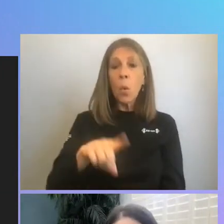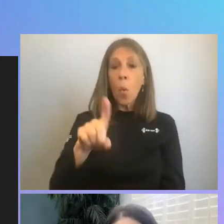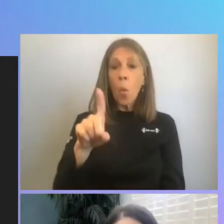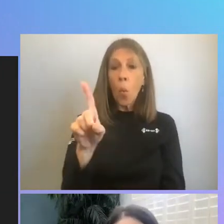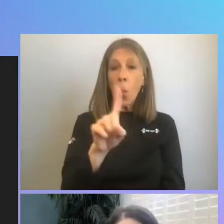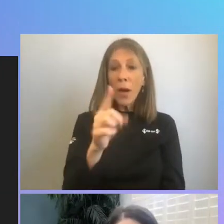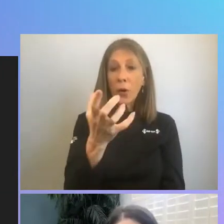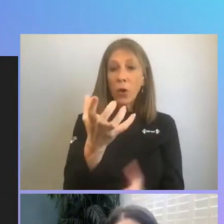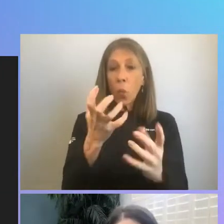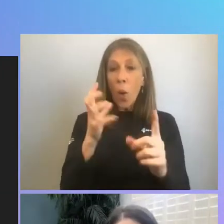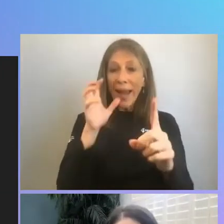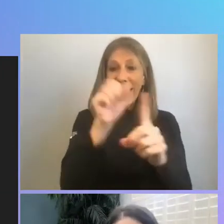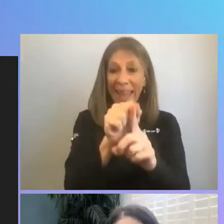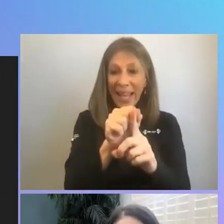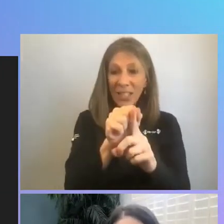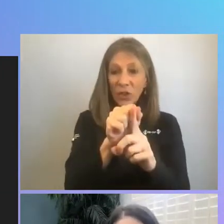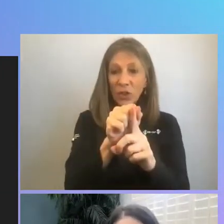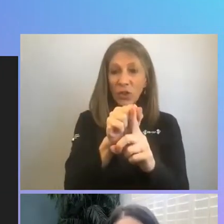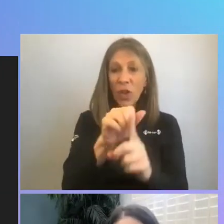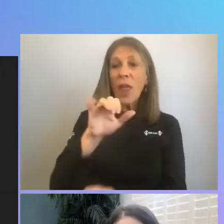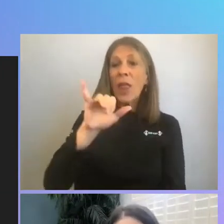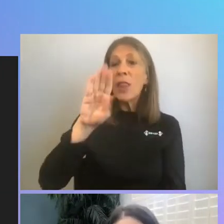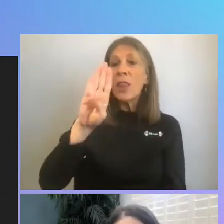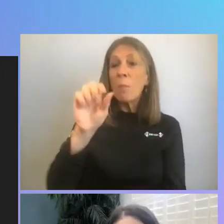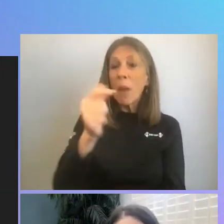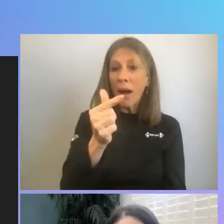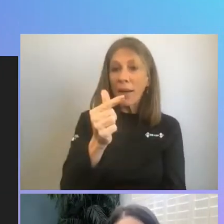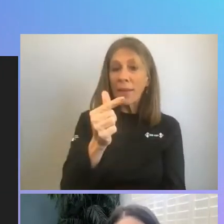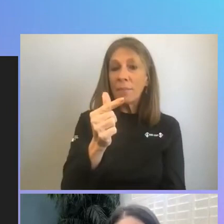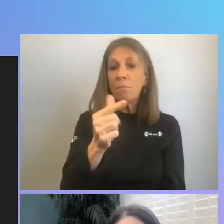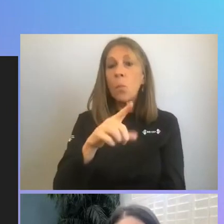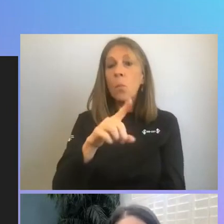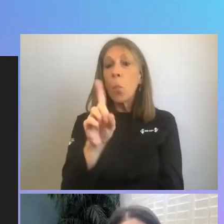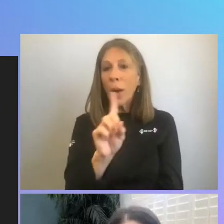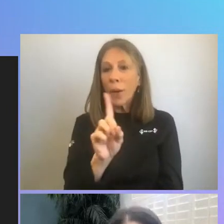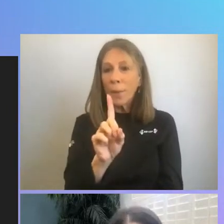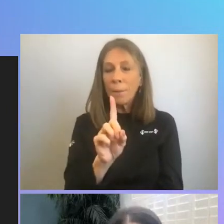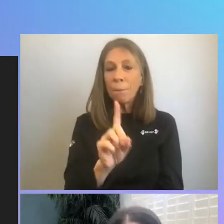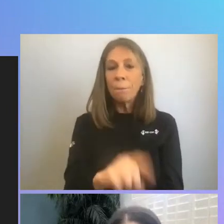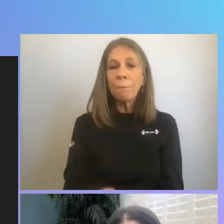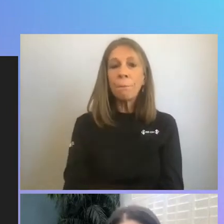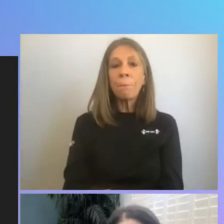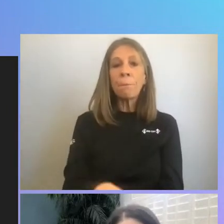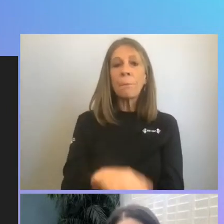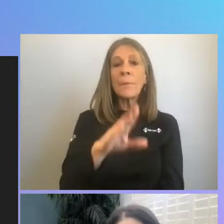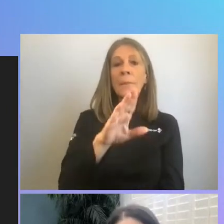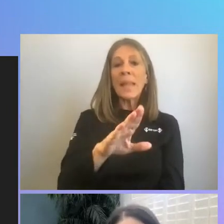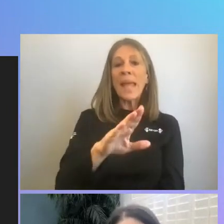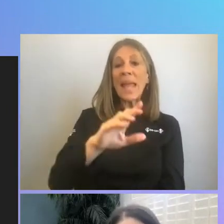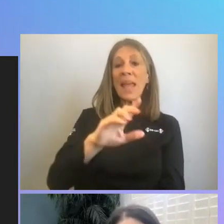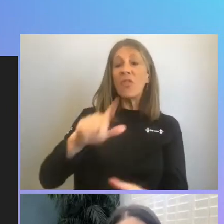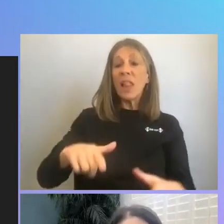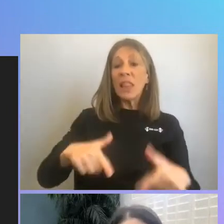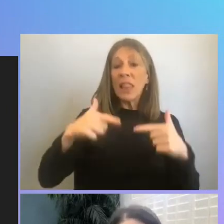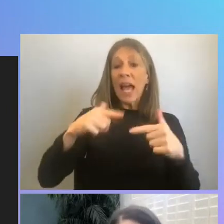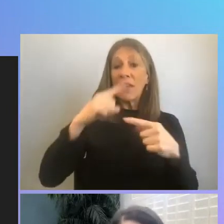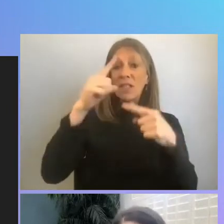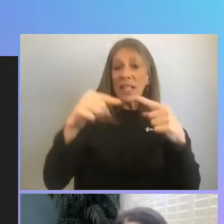bugs? Um in in the agile life cycle, do you want to catch it